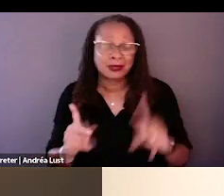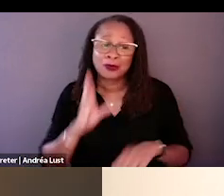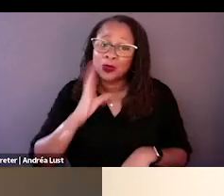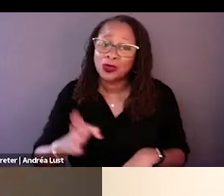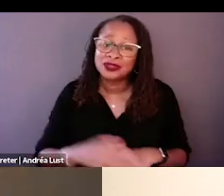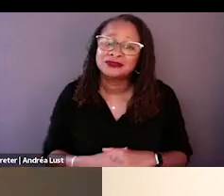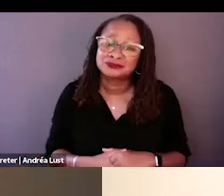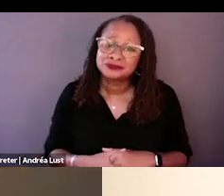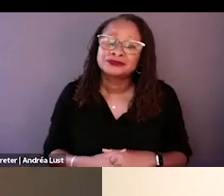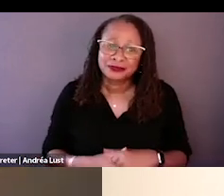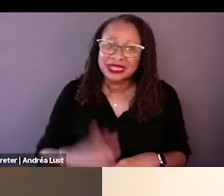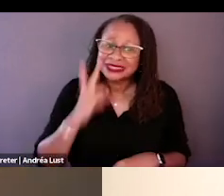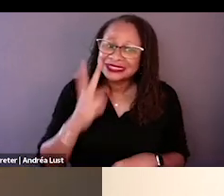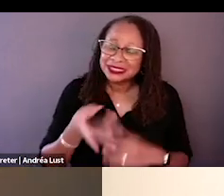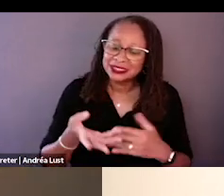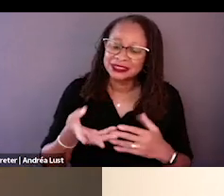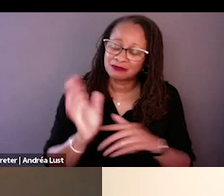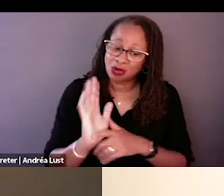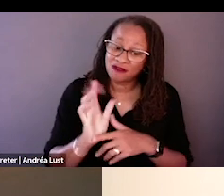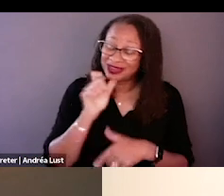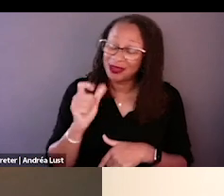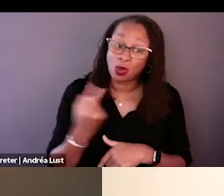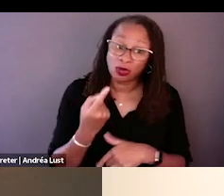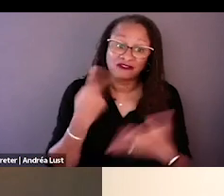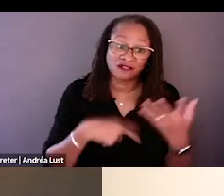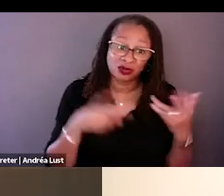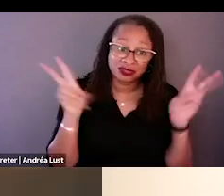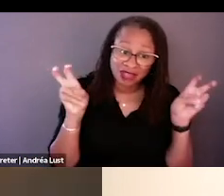Bianca Stigter: Beautiful song to me too.